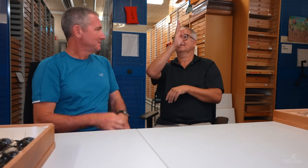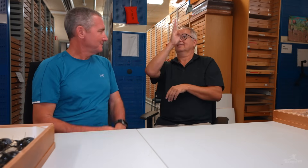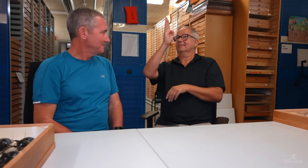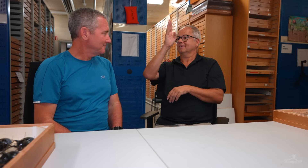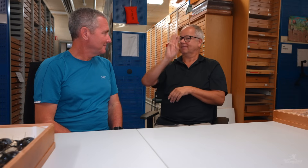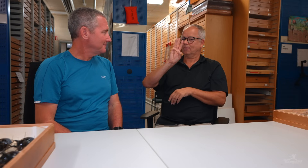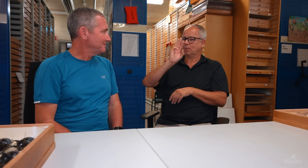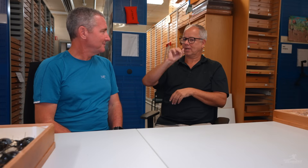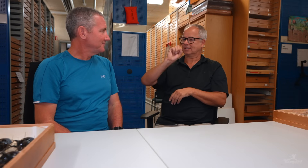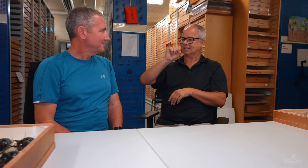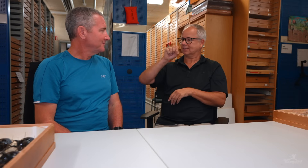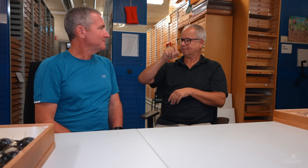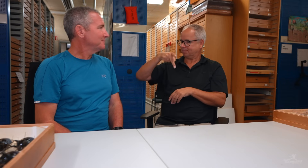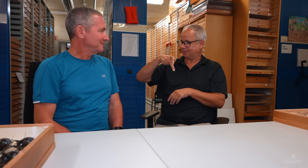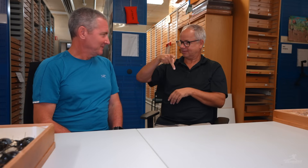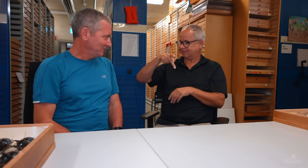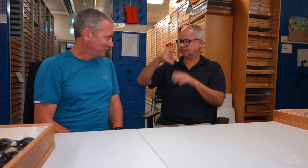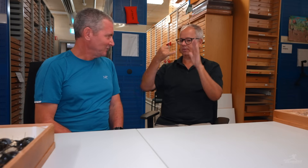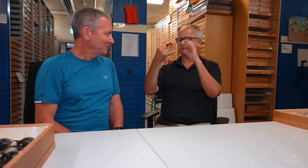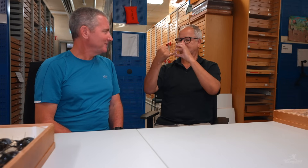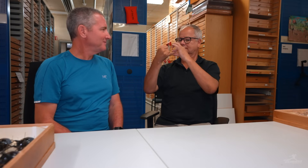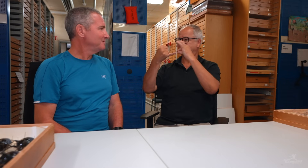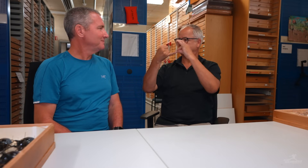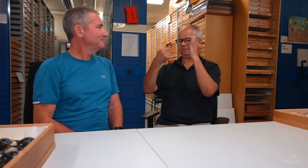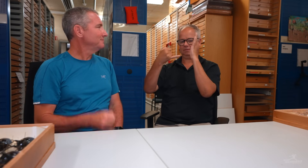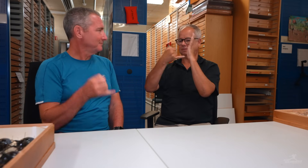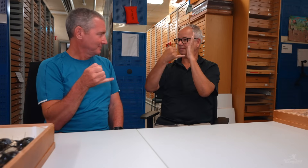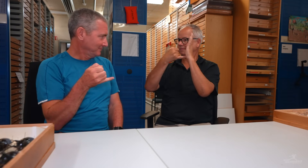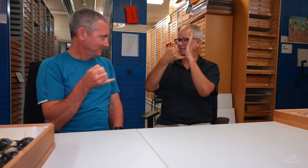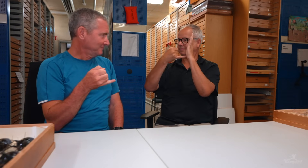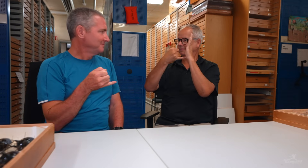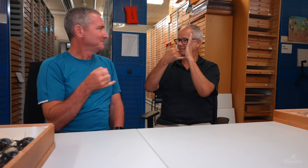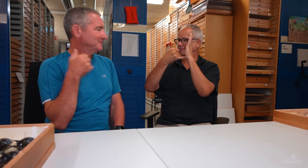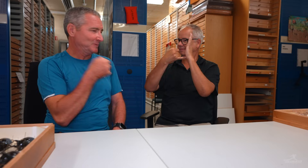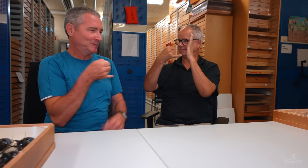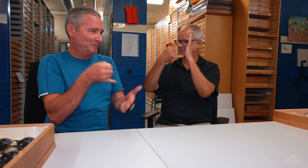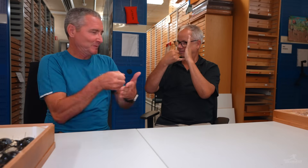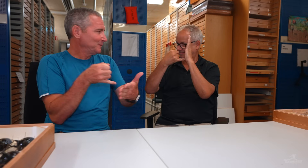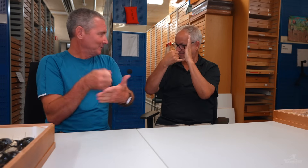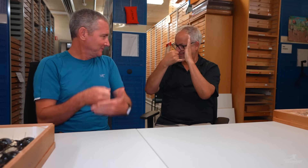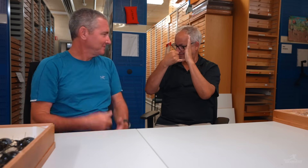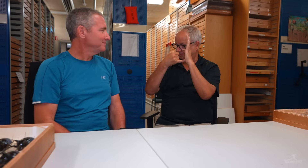Wasps, another stinger. I see.